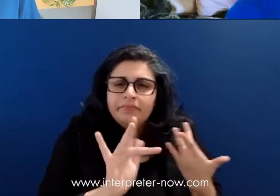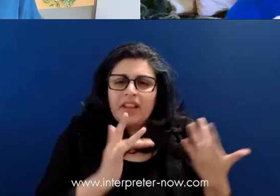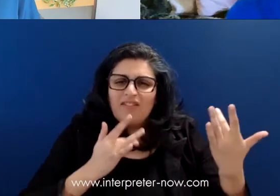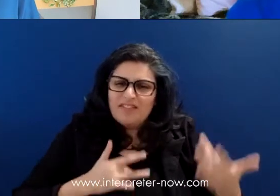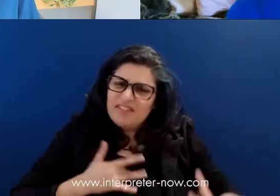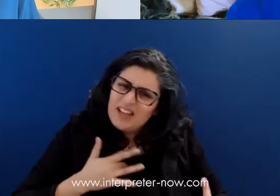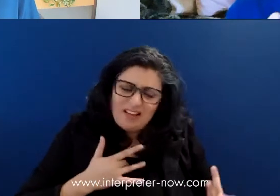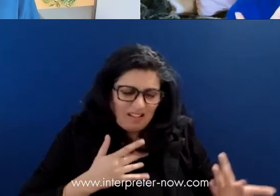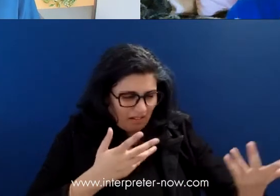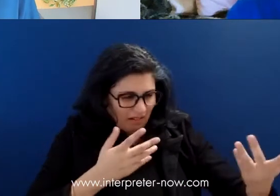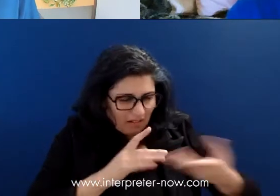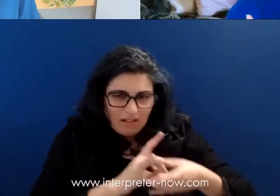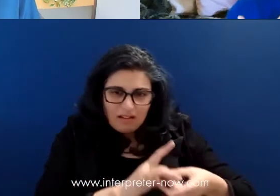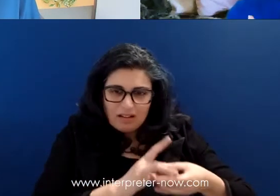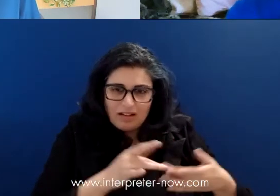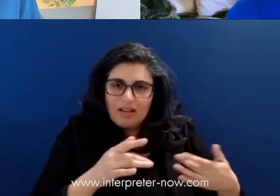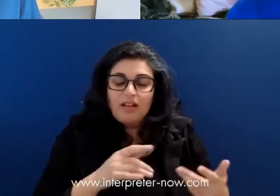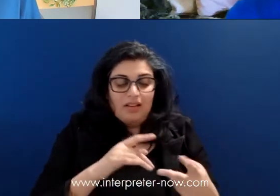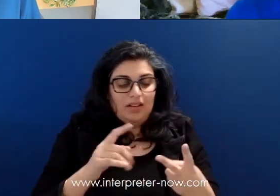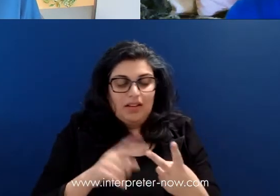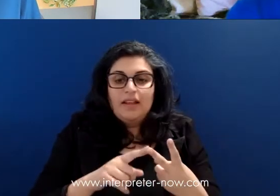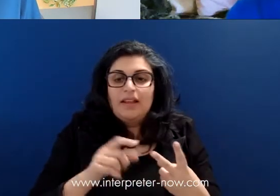Number two is self-awareness.